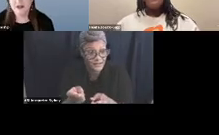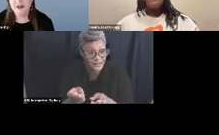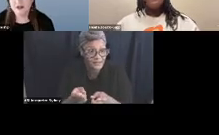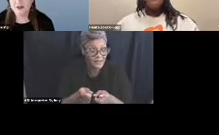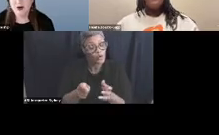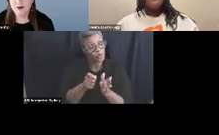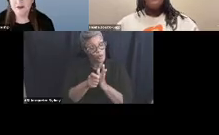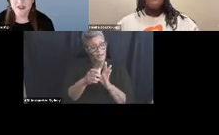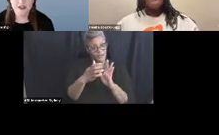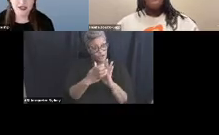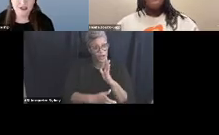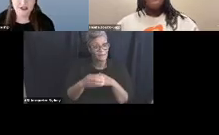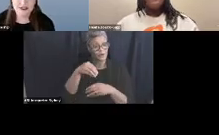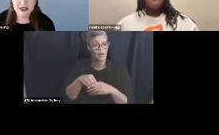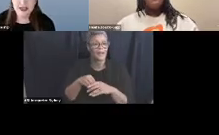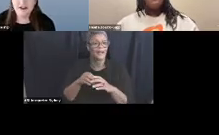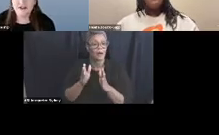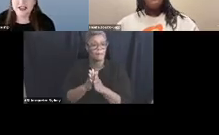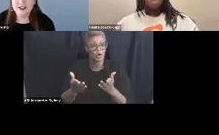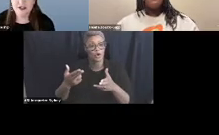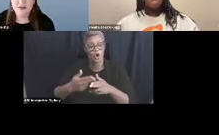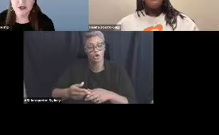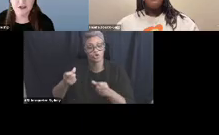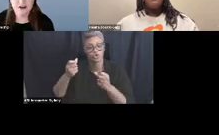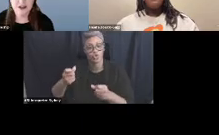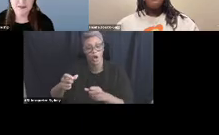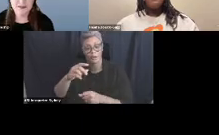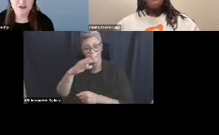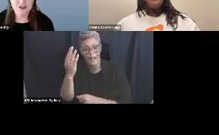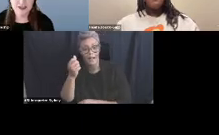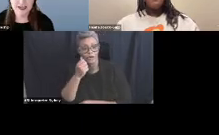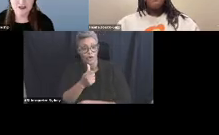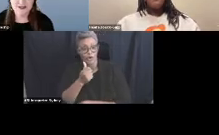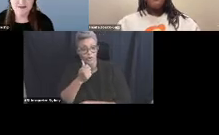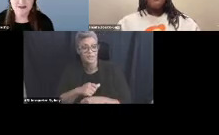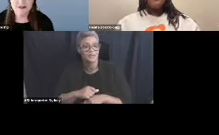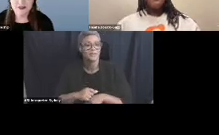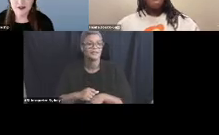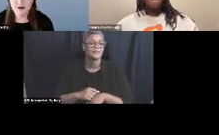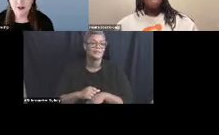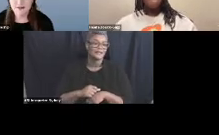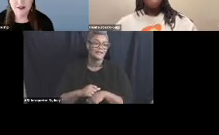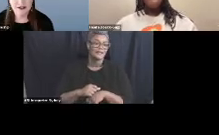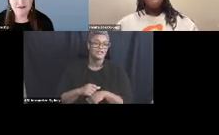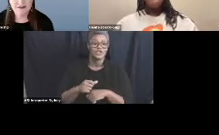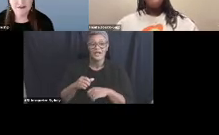the California Department of Education's Advisory Commission on Special Education. Welcome, Helena.